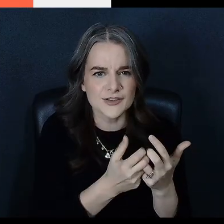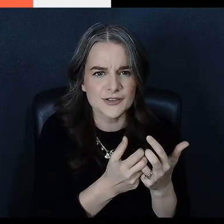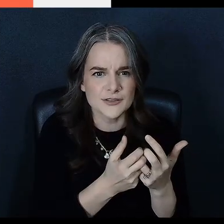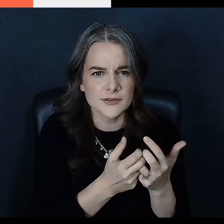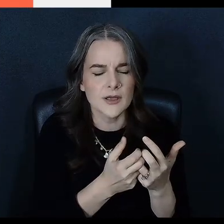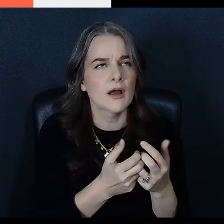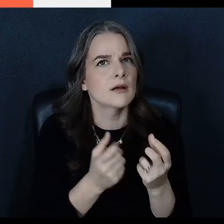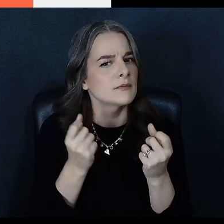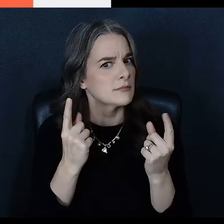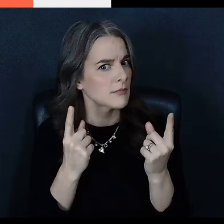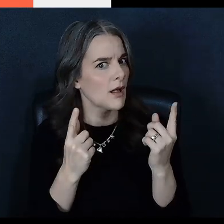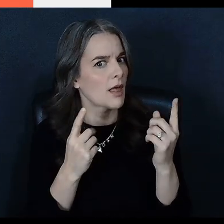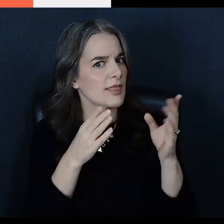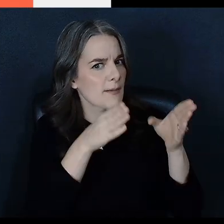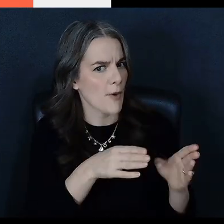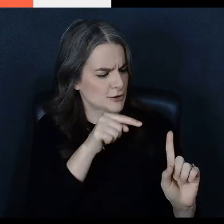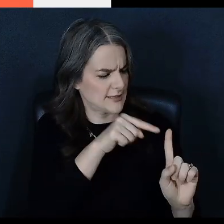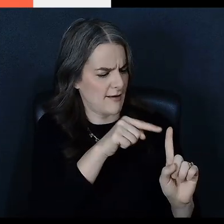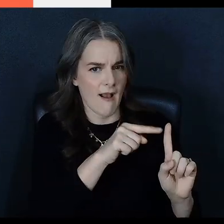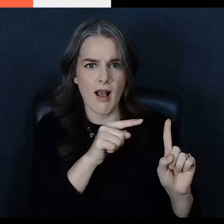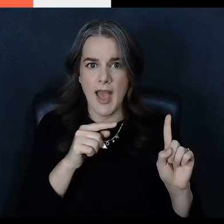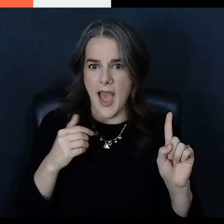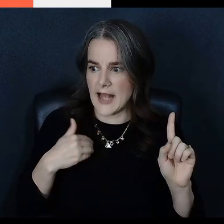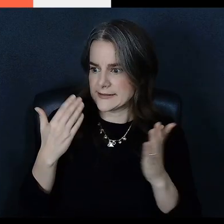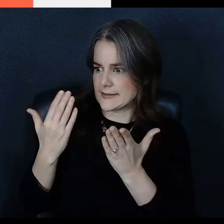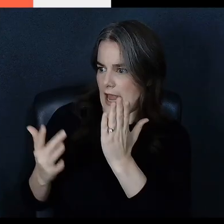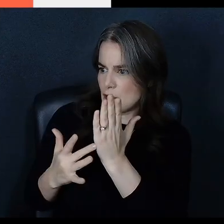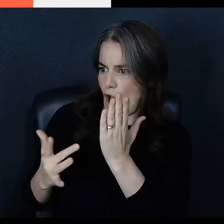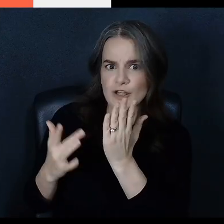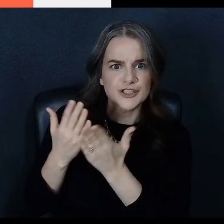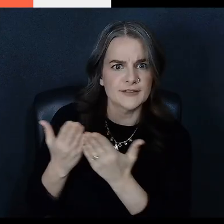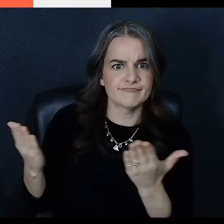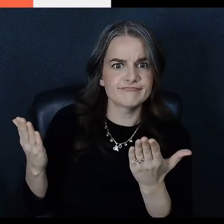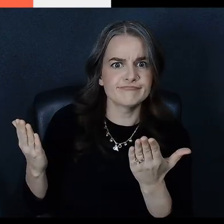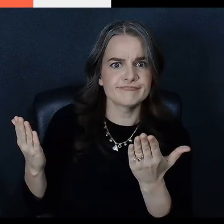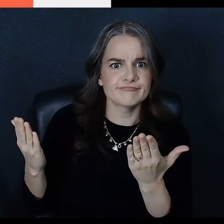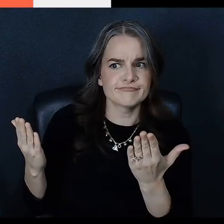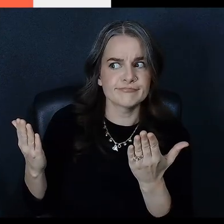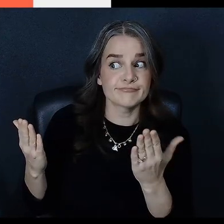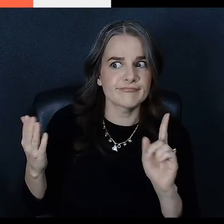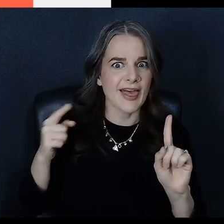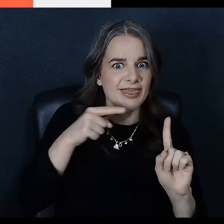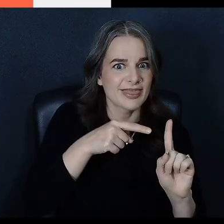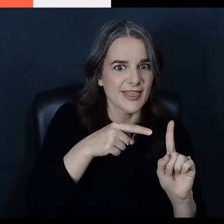has is the technology they need? We see instances where--